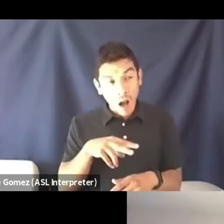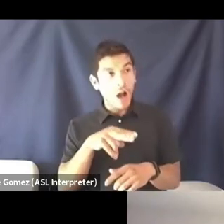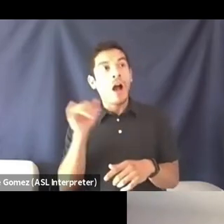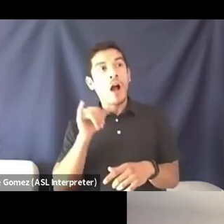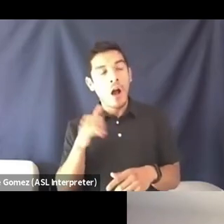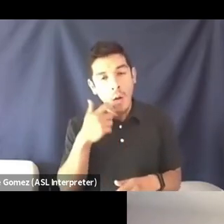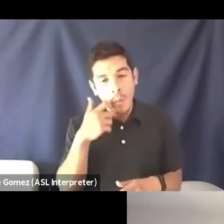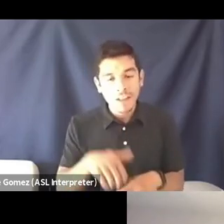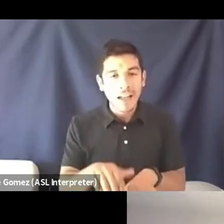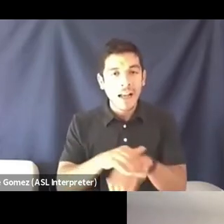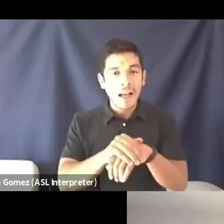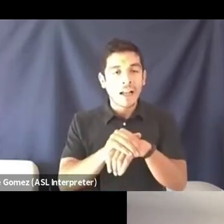in English I forgot.